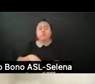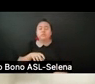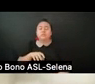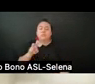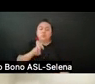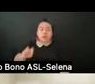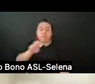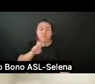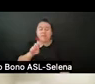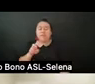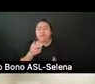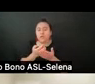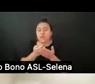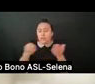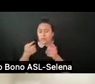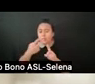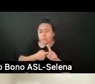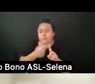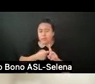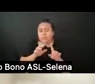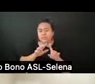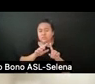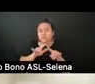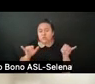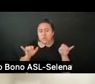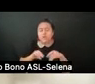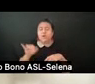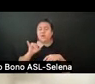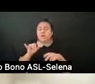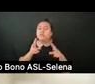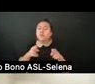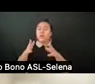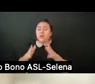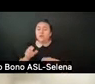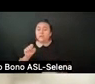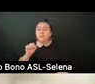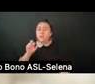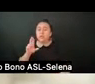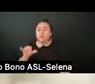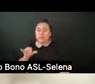We do actually allow editors salaries in the grant request because we understand that you are often